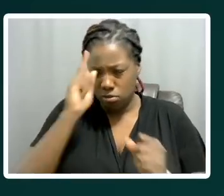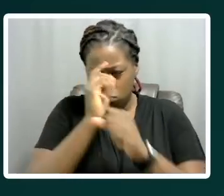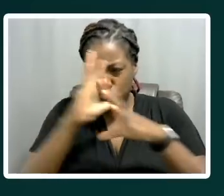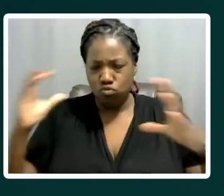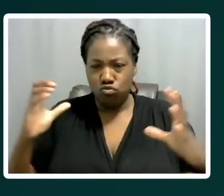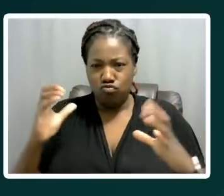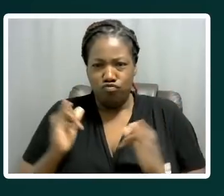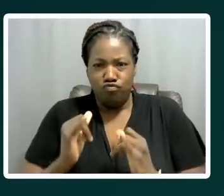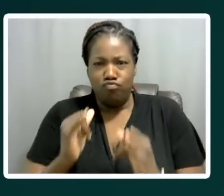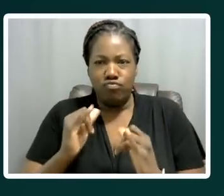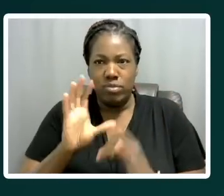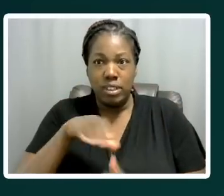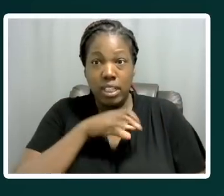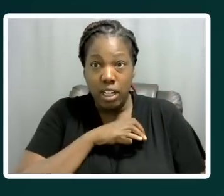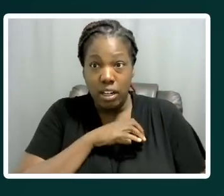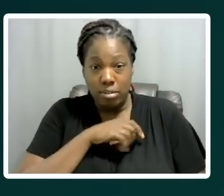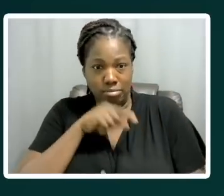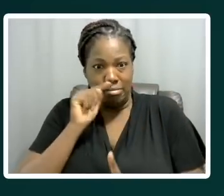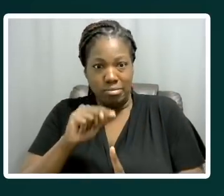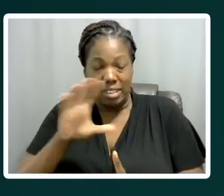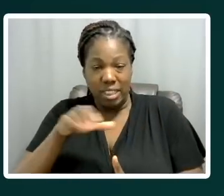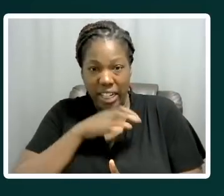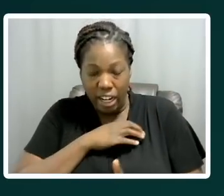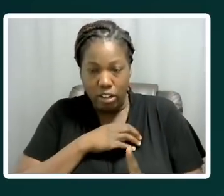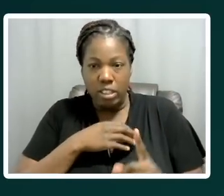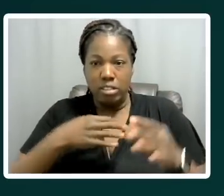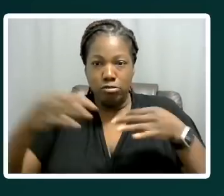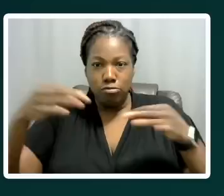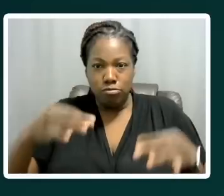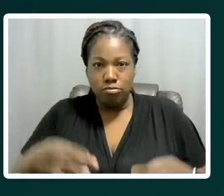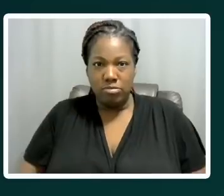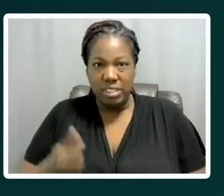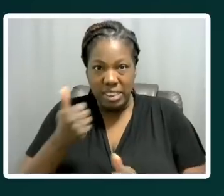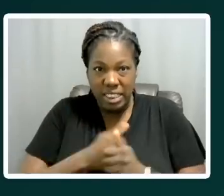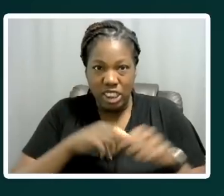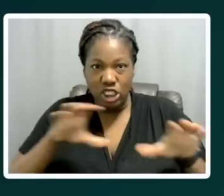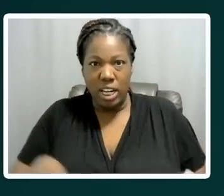The characters tell the story of the activity on each cover in an illustration of them experiencing